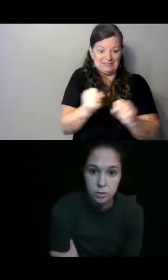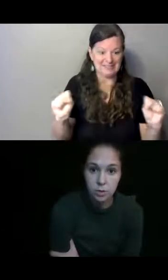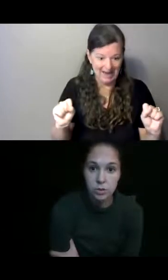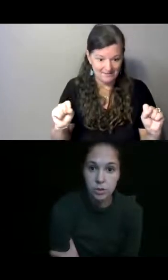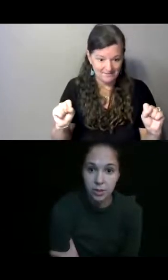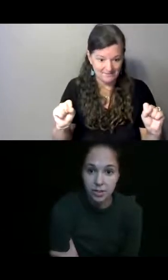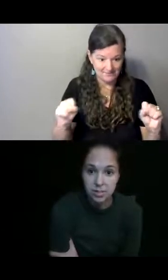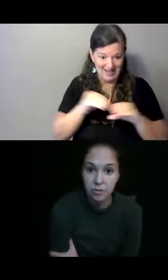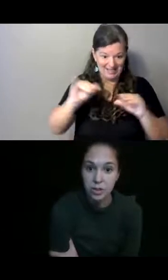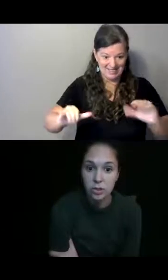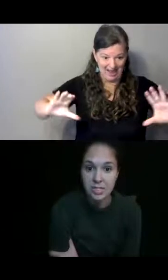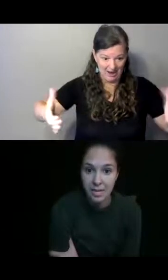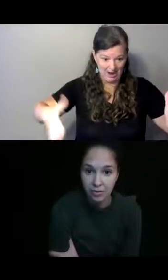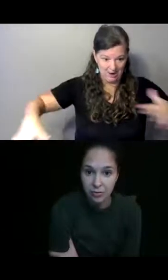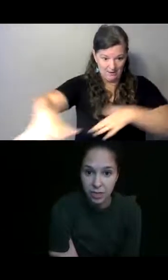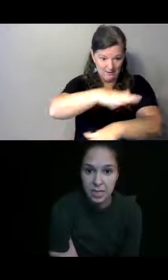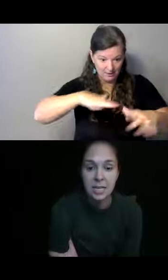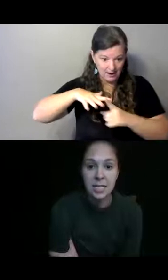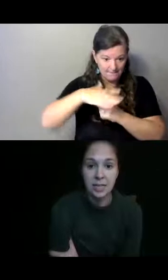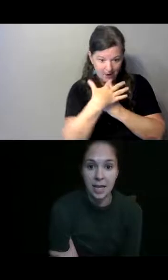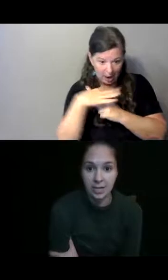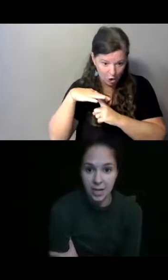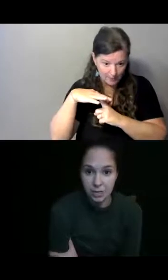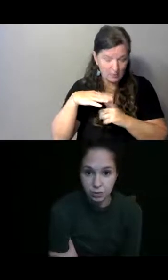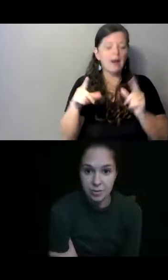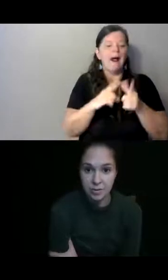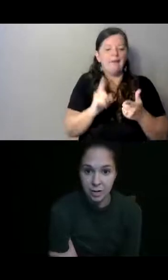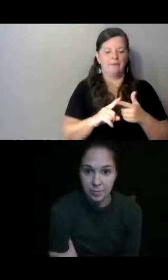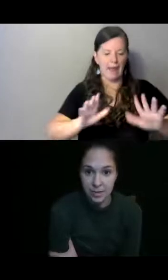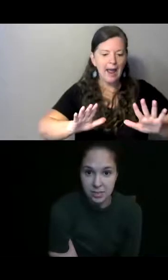So, the students feel safe in that classroom environment